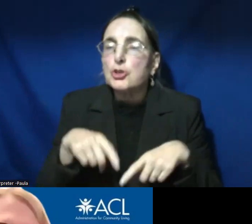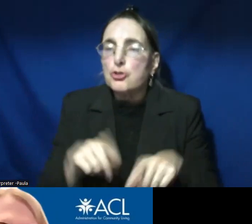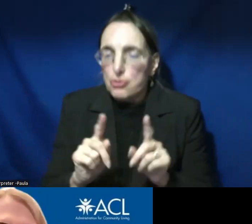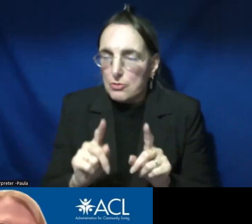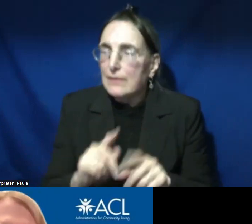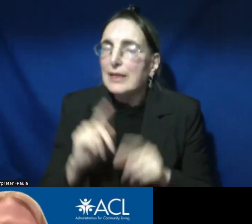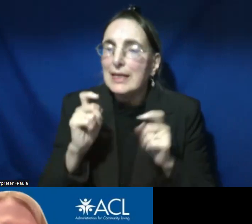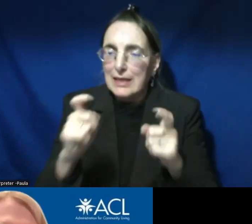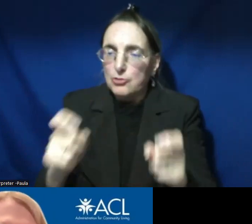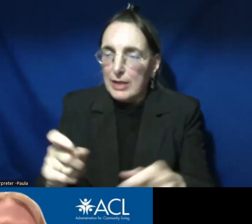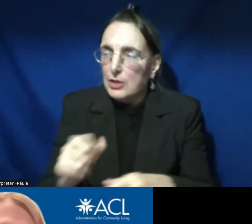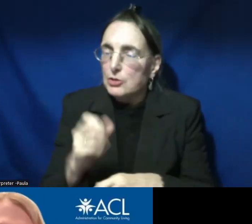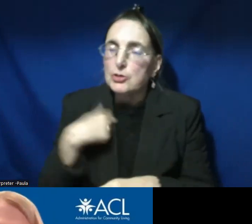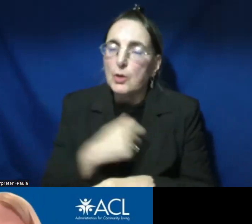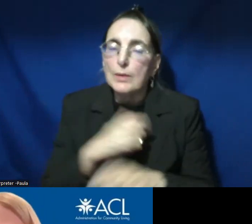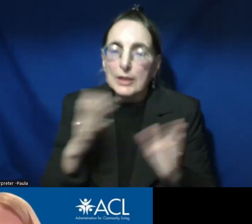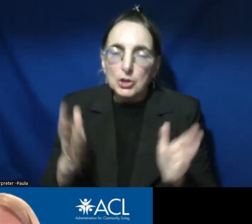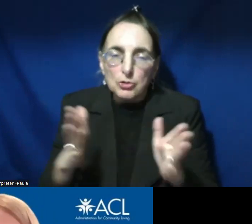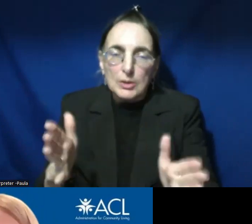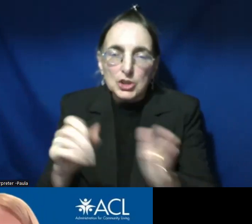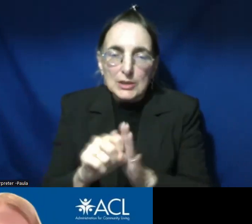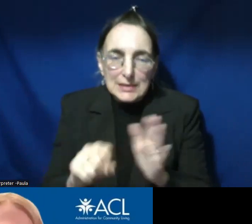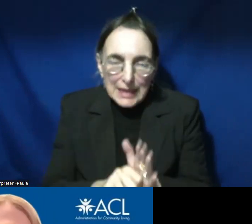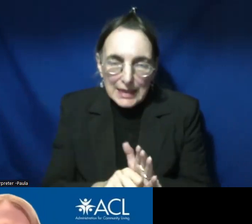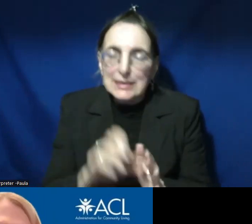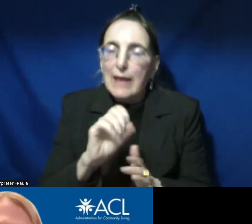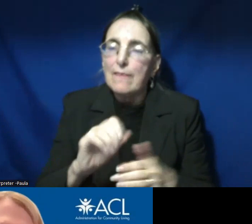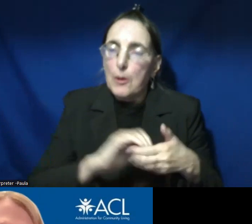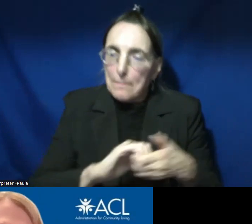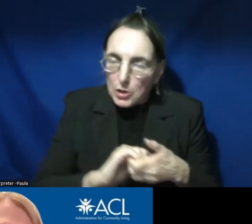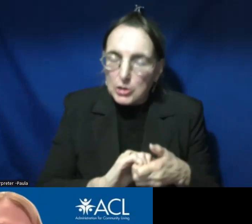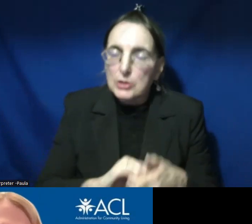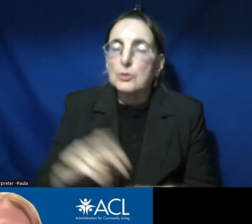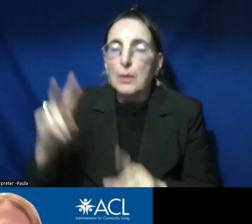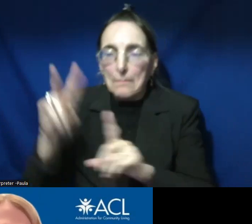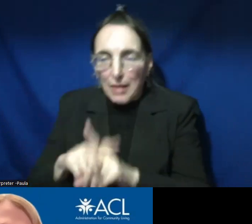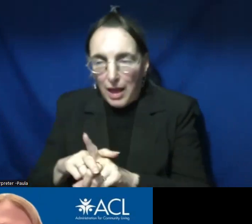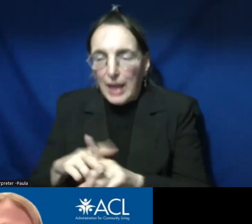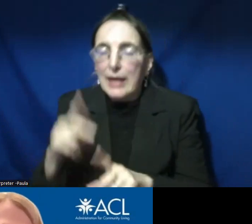So we encourage states and their partners that apply for this opportunity to fully